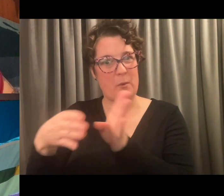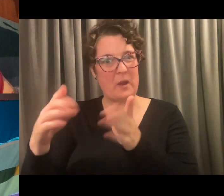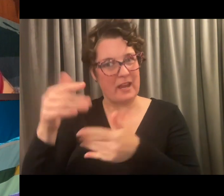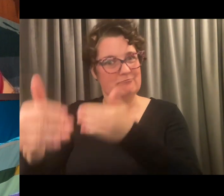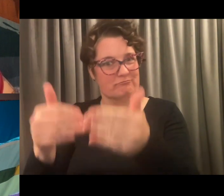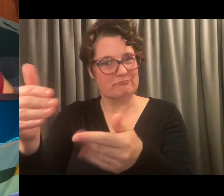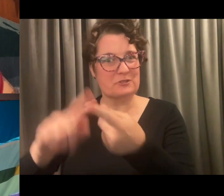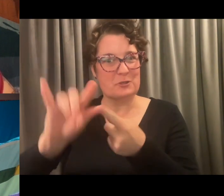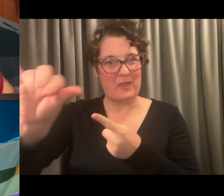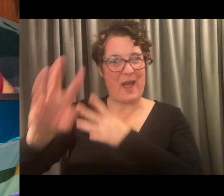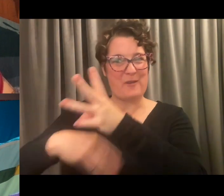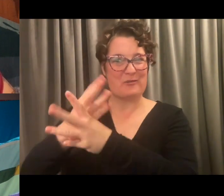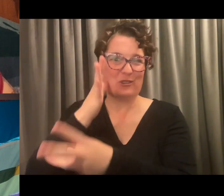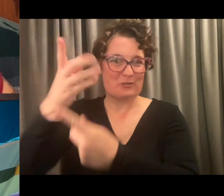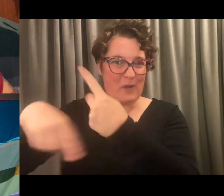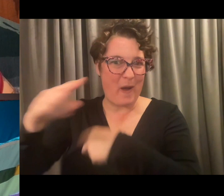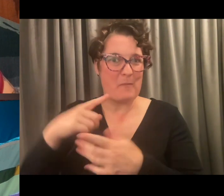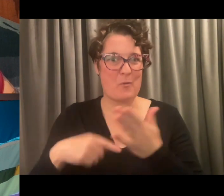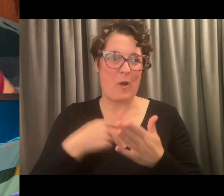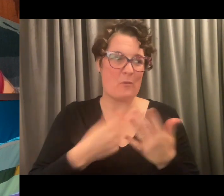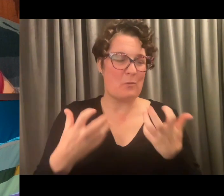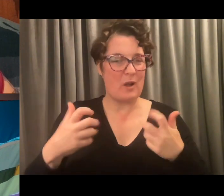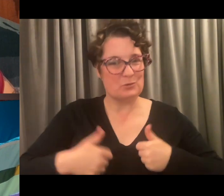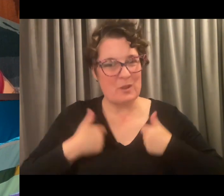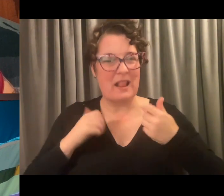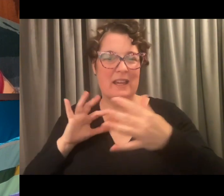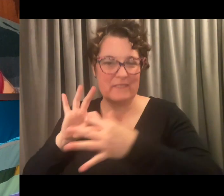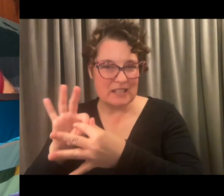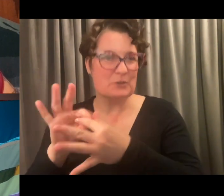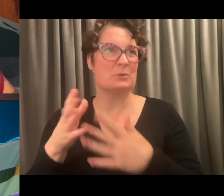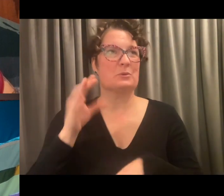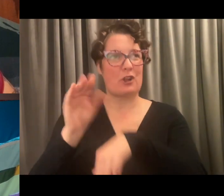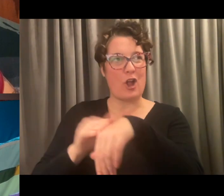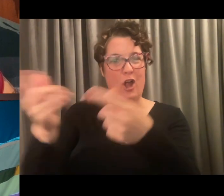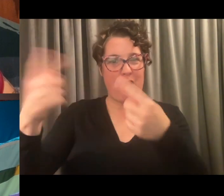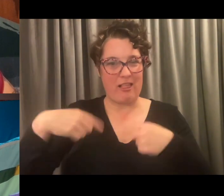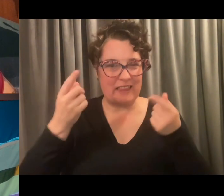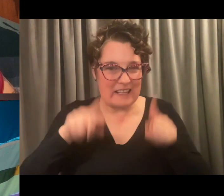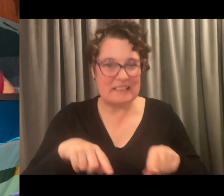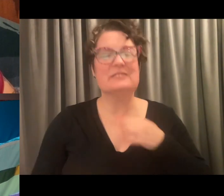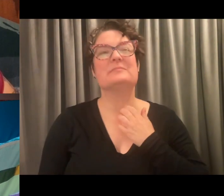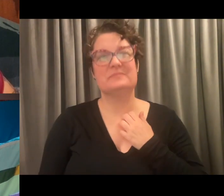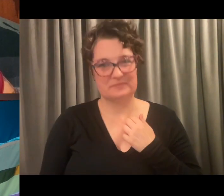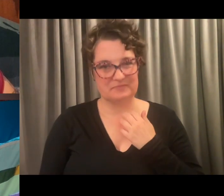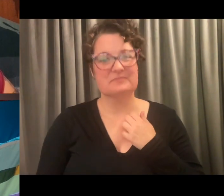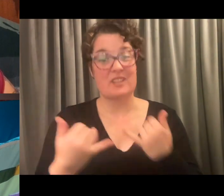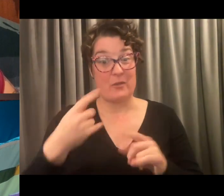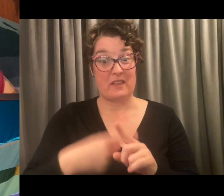And so this month we want to lift up and celebrate trans youth and, um,